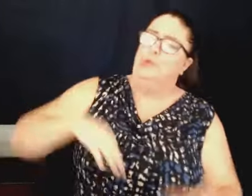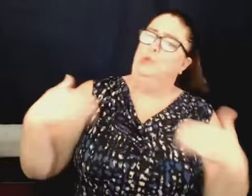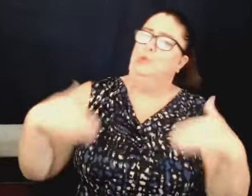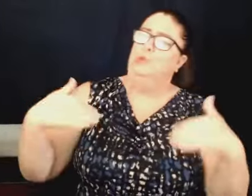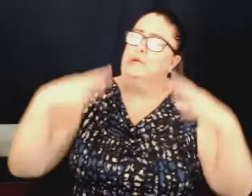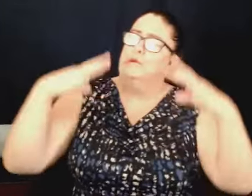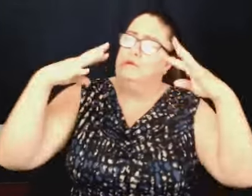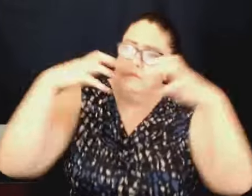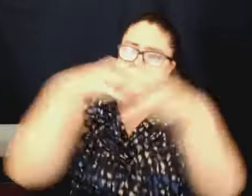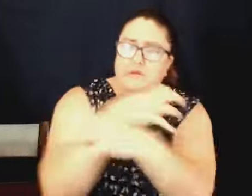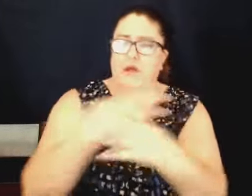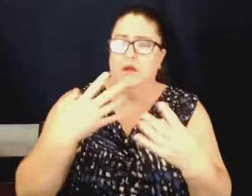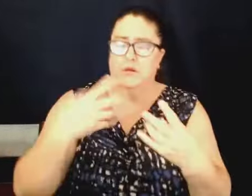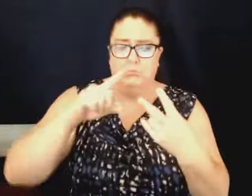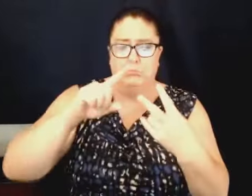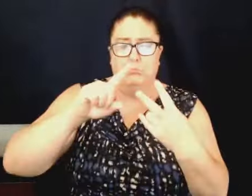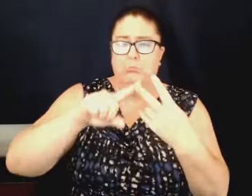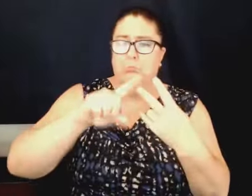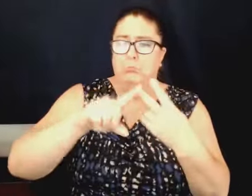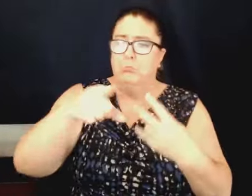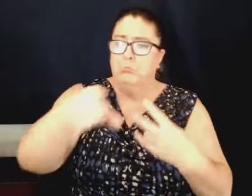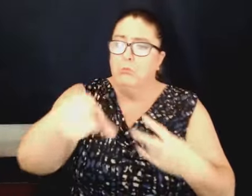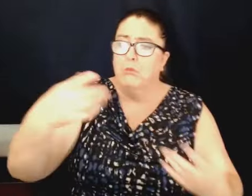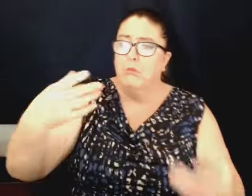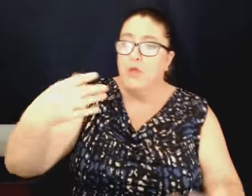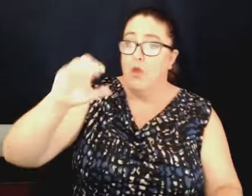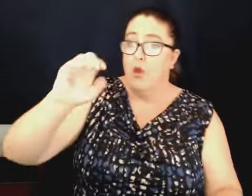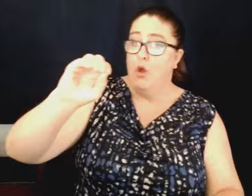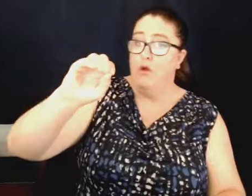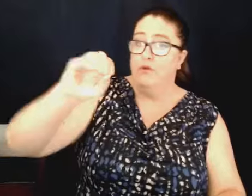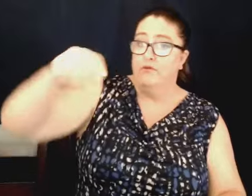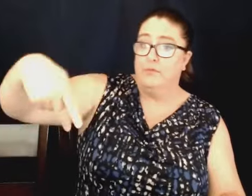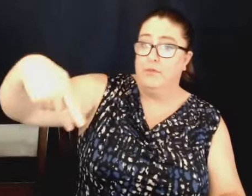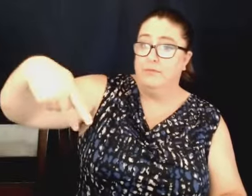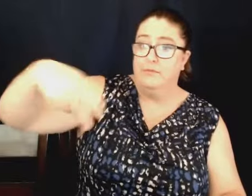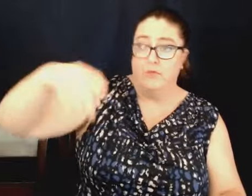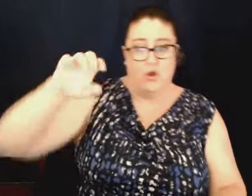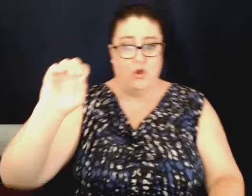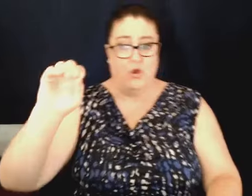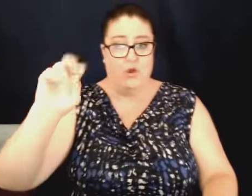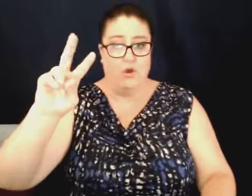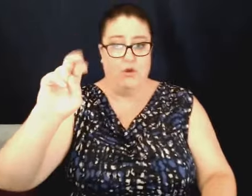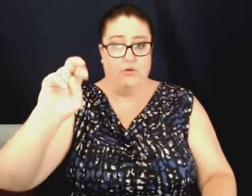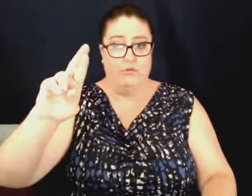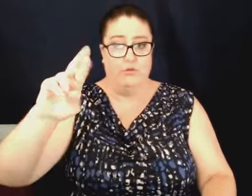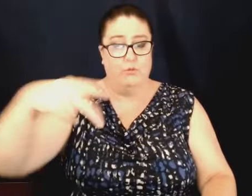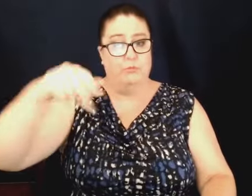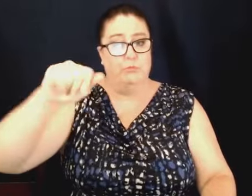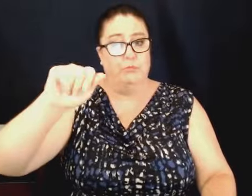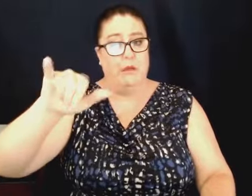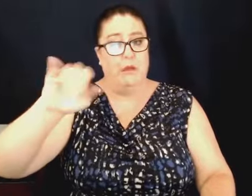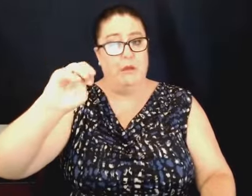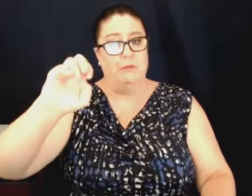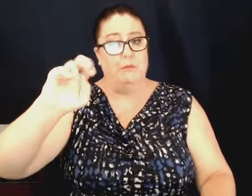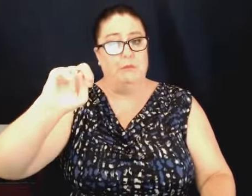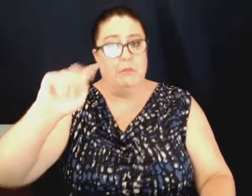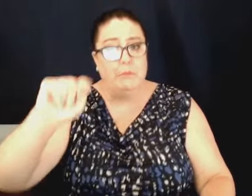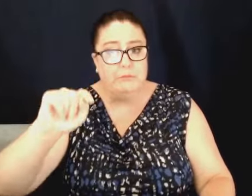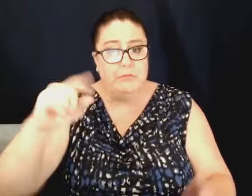Whew, the information is complex! Have you dealt with overpayment (OP)?